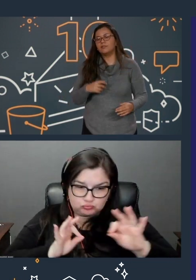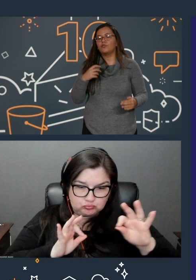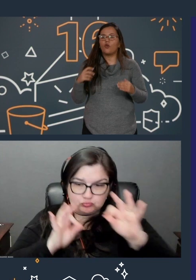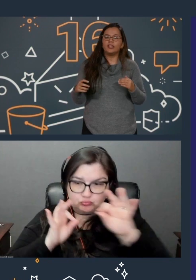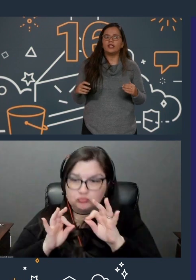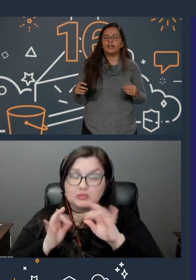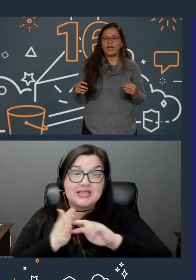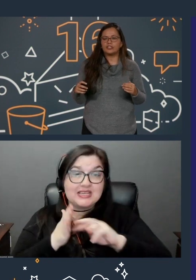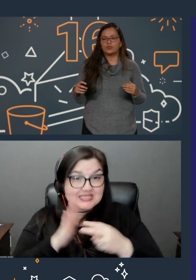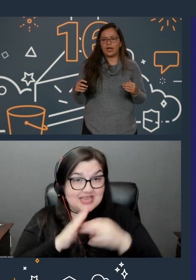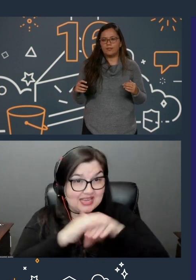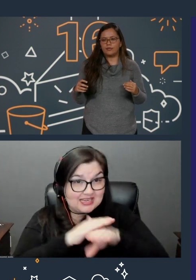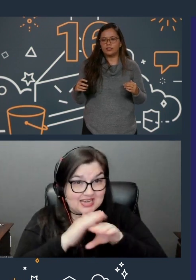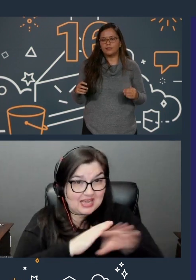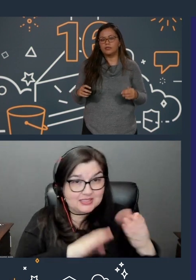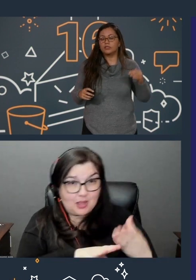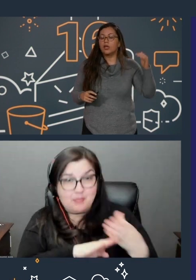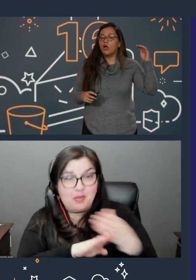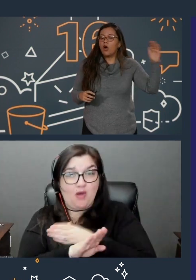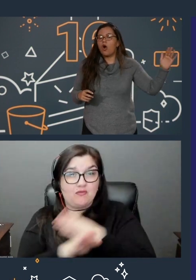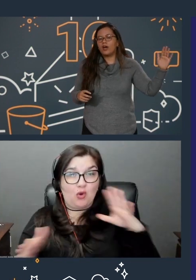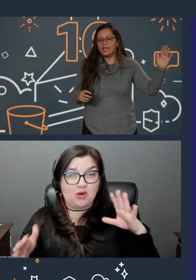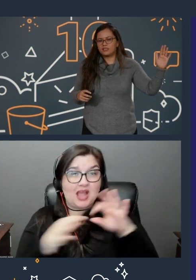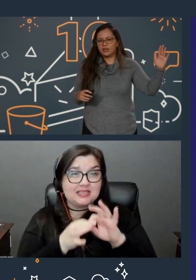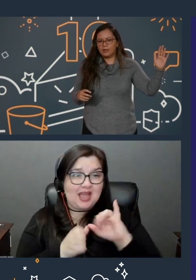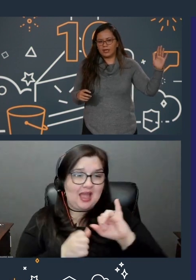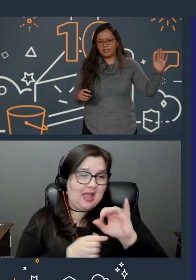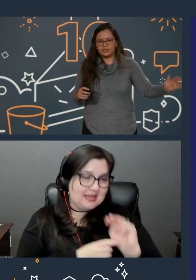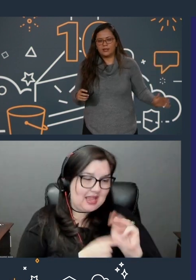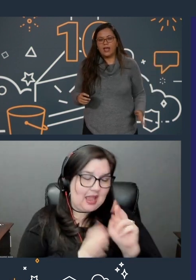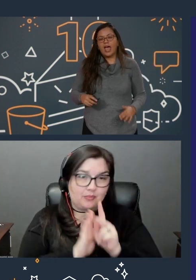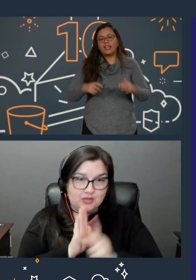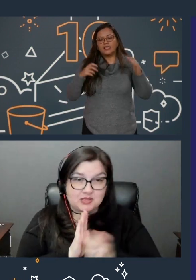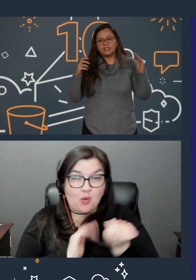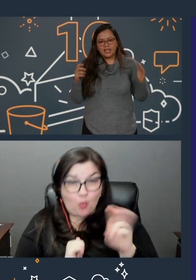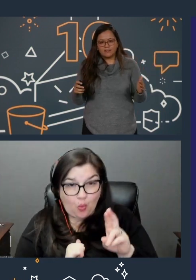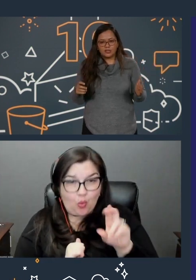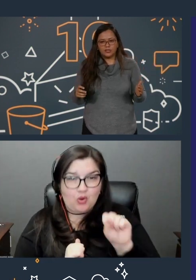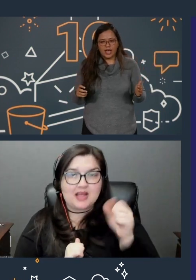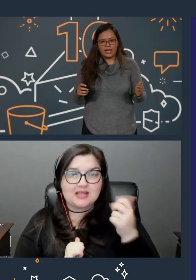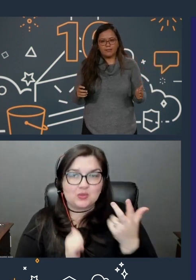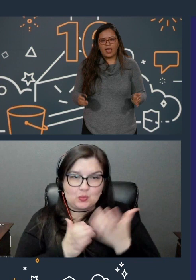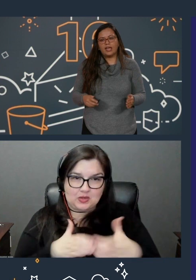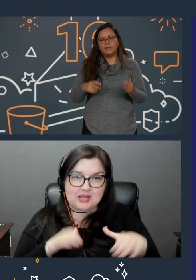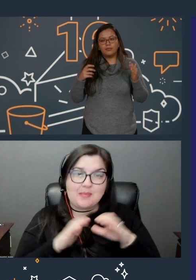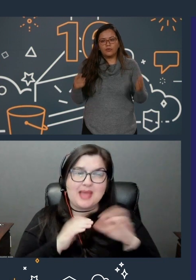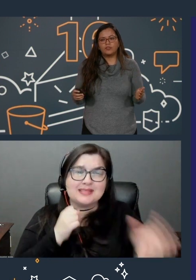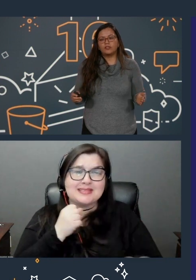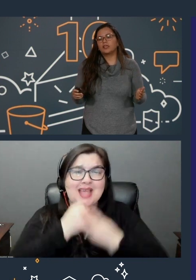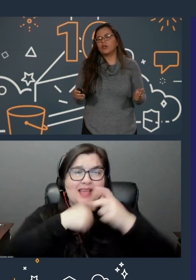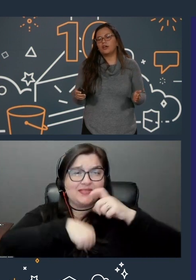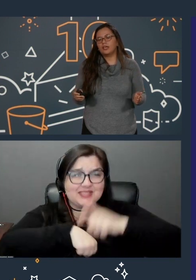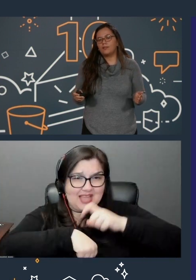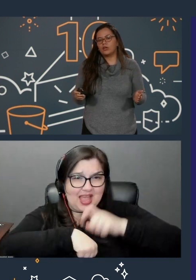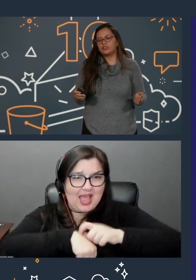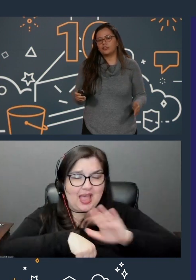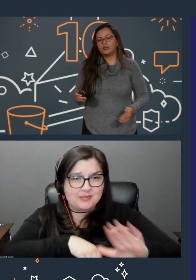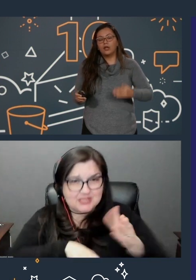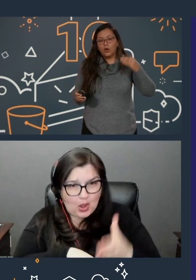before they're attached to IAM principles or S3 buckets and this saves you time and improves your security posture